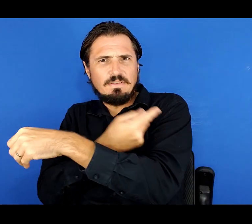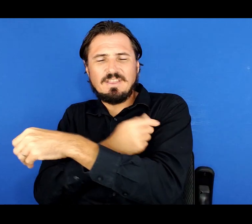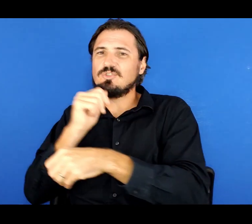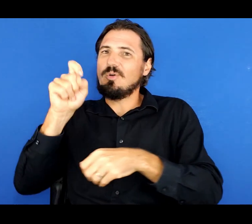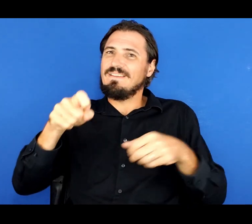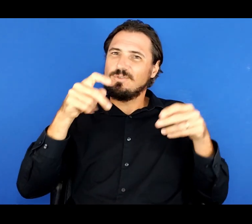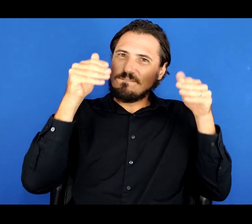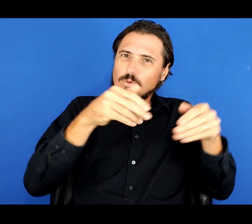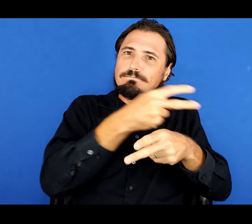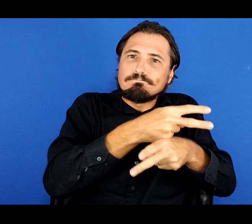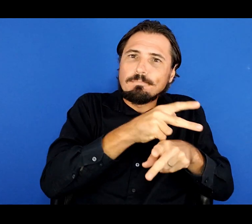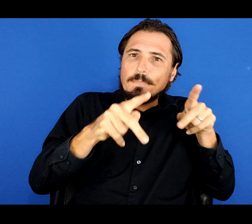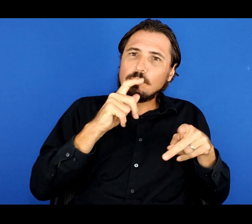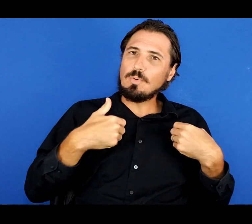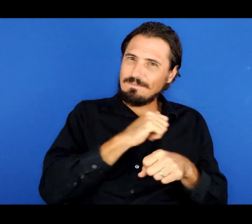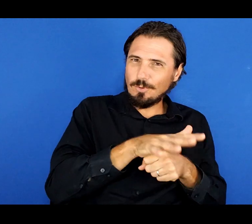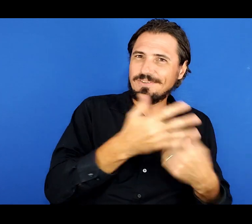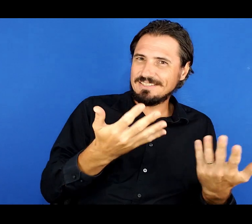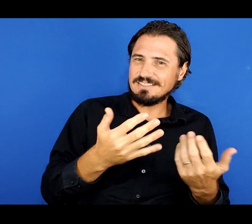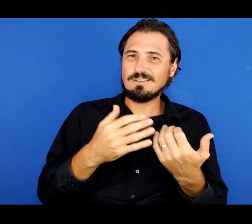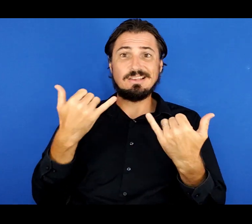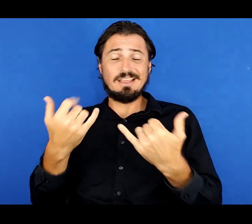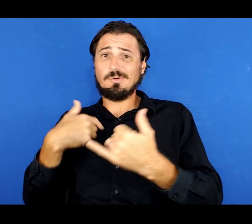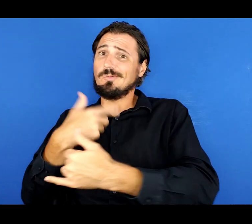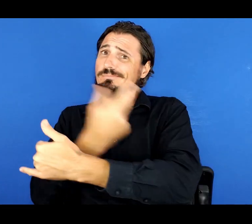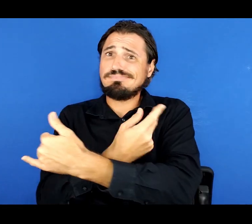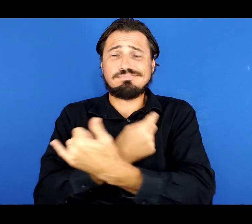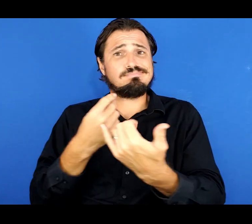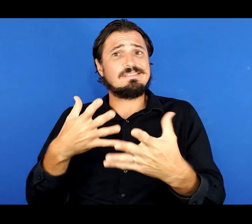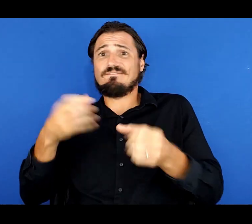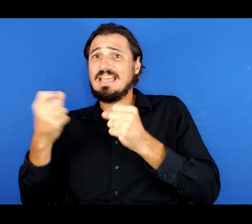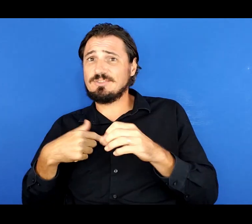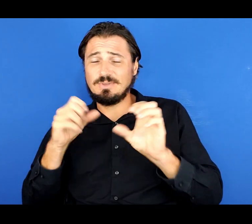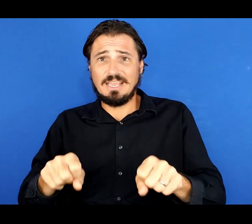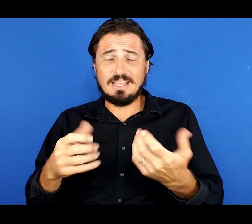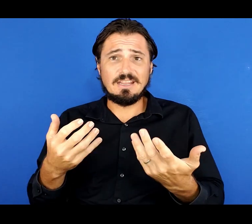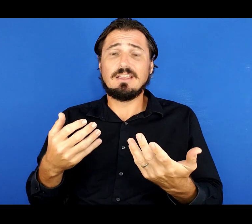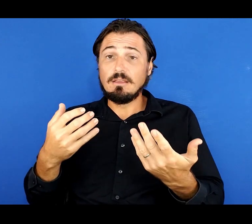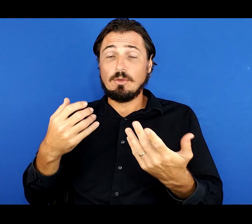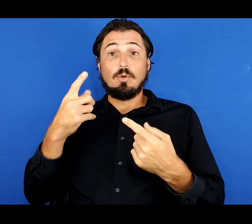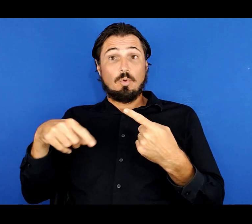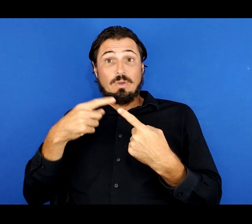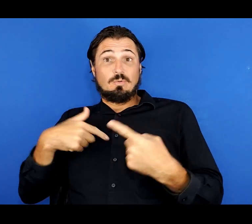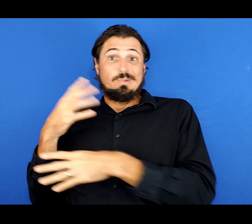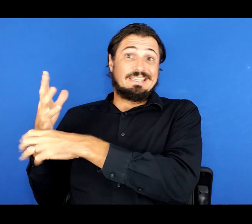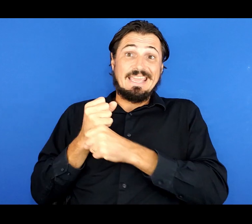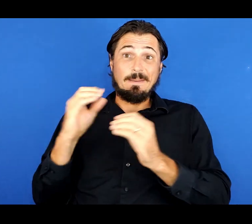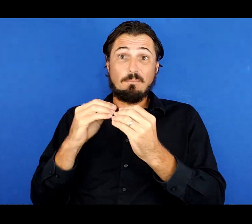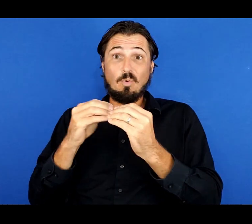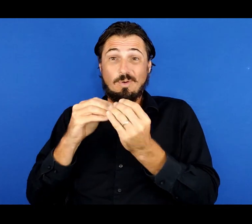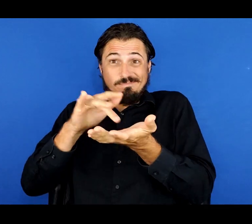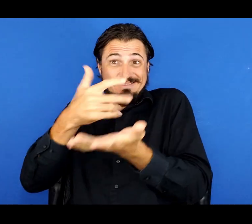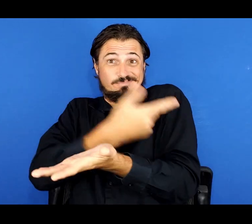Currently, we are moving as quickly as the national vaccine supply allows. We are well positioned to ramp up our vaccine clinics as soon as the vaccine supply increases.